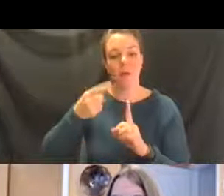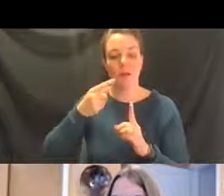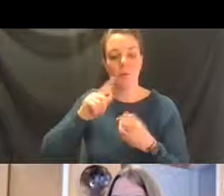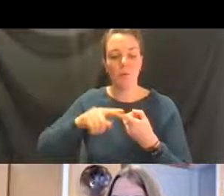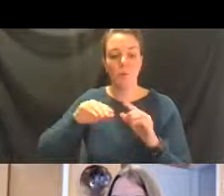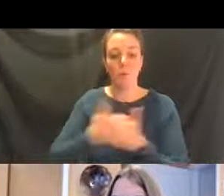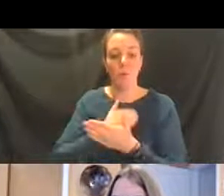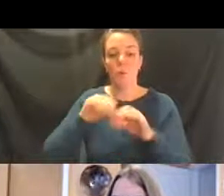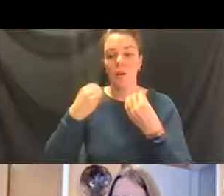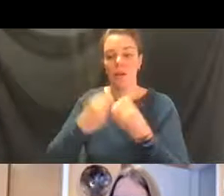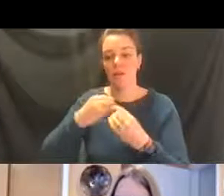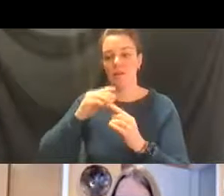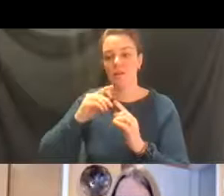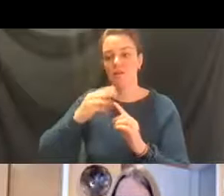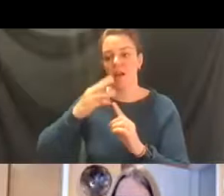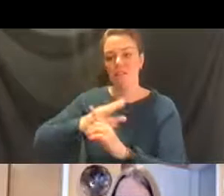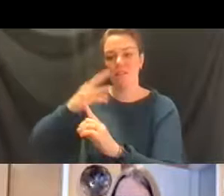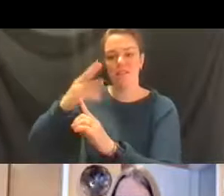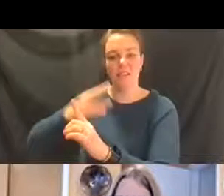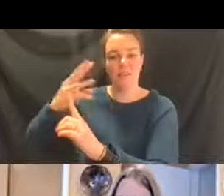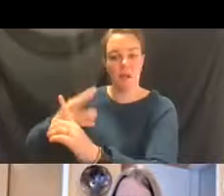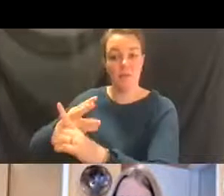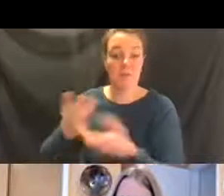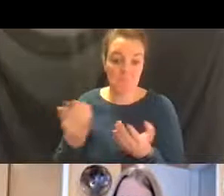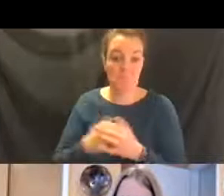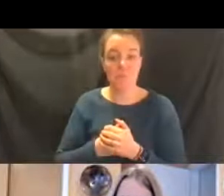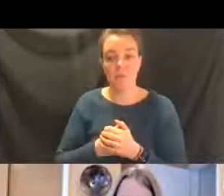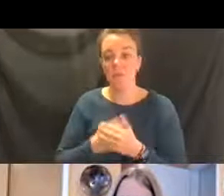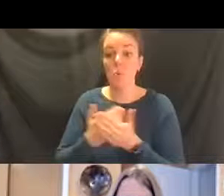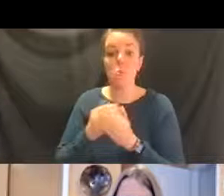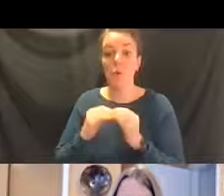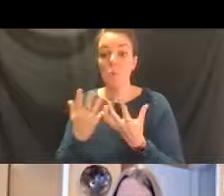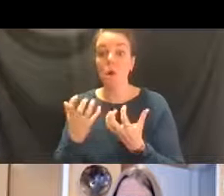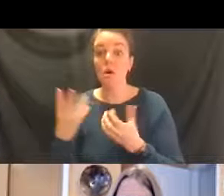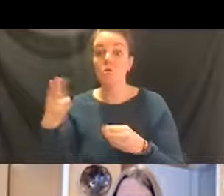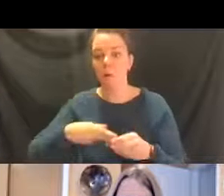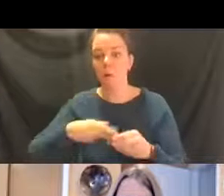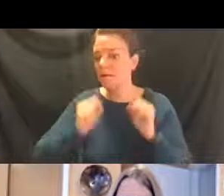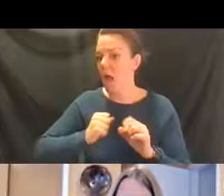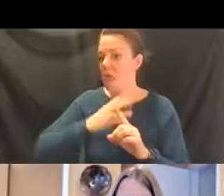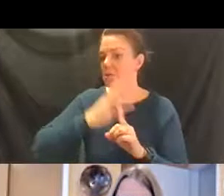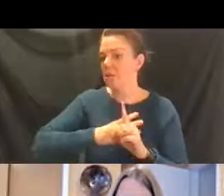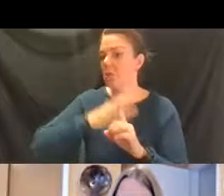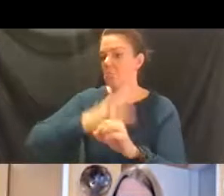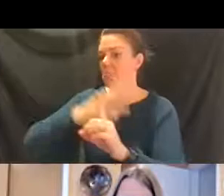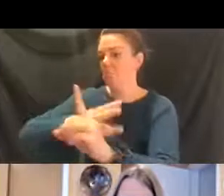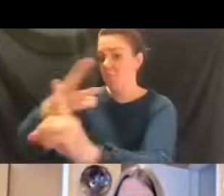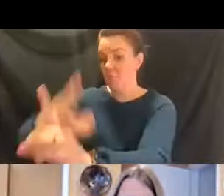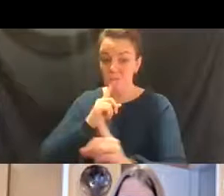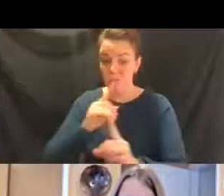every six months. So it's been pretty exciting to be able to provide this type of programming